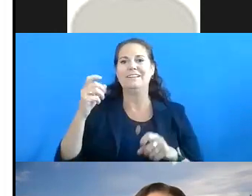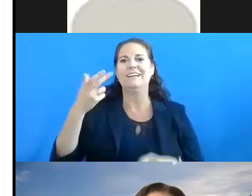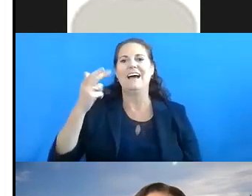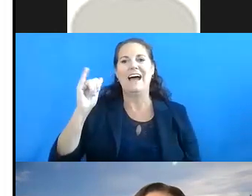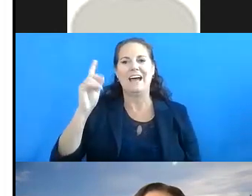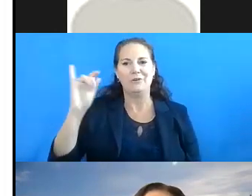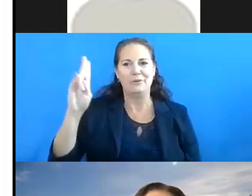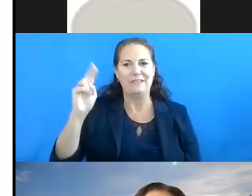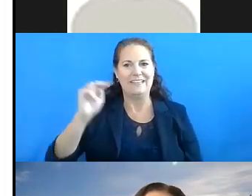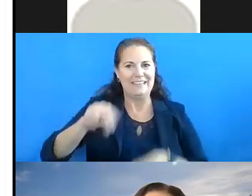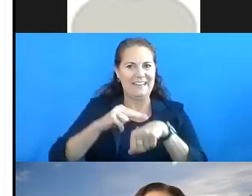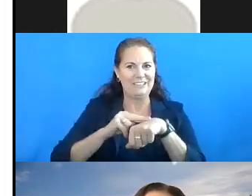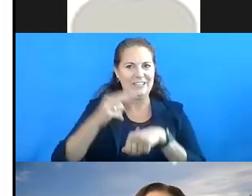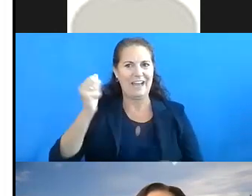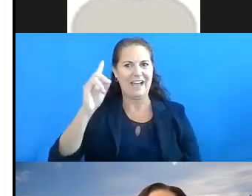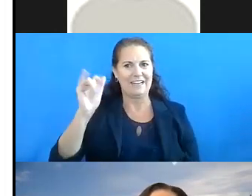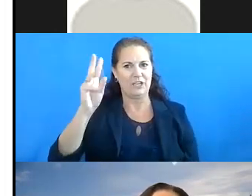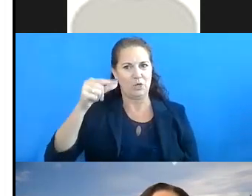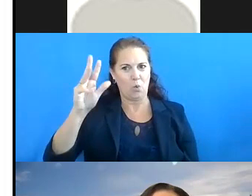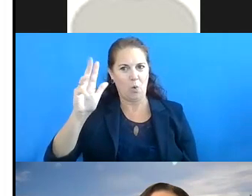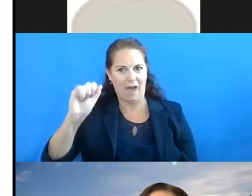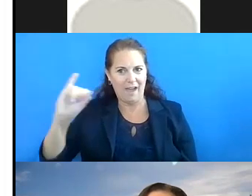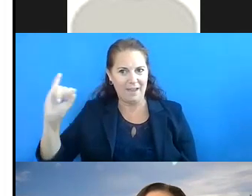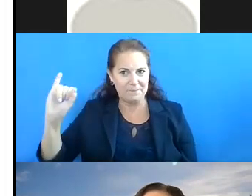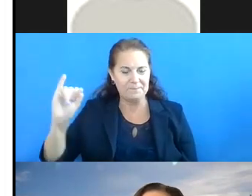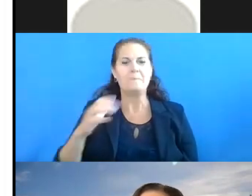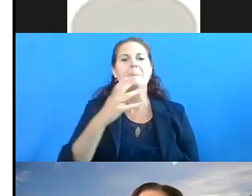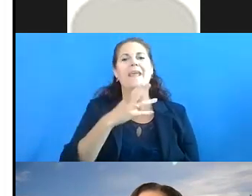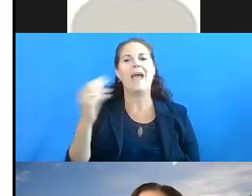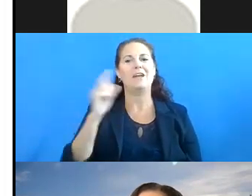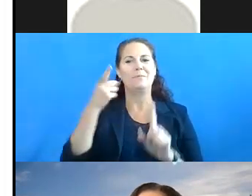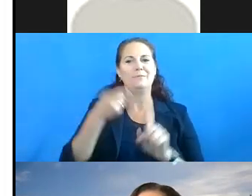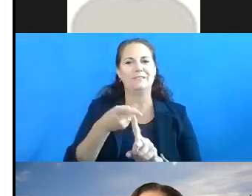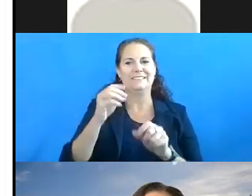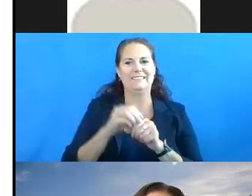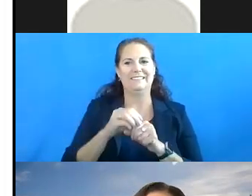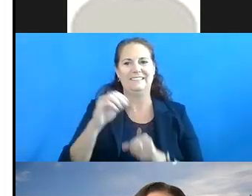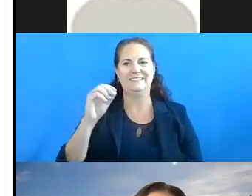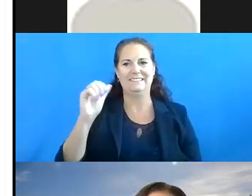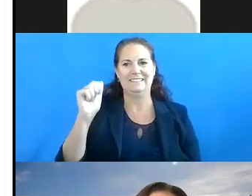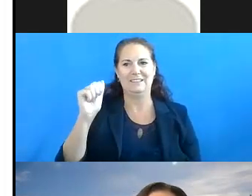here in beautiful Haida Gwaii. Particularly I am in Skidegate where I live, work and play.